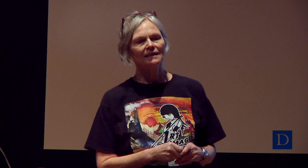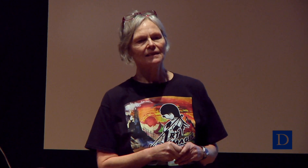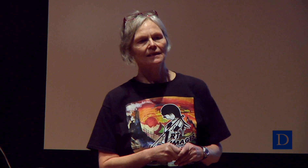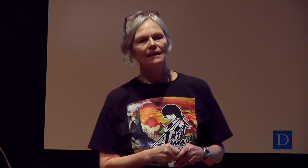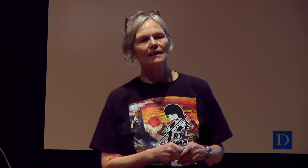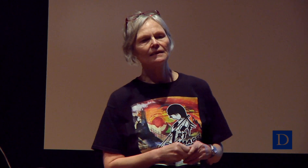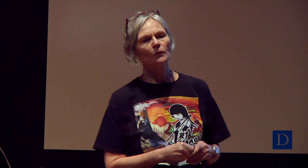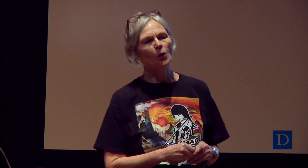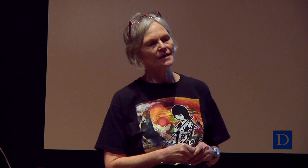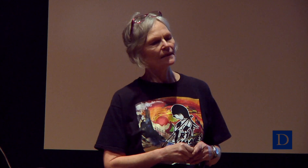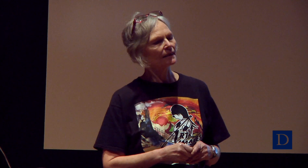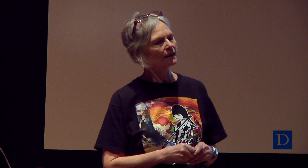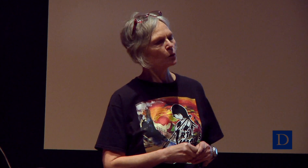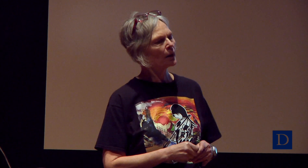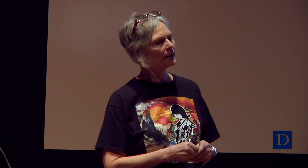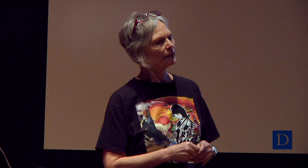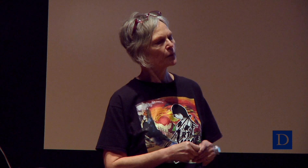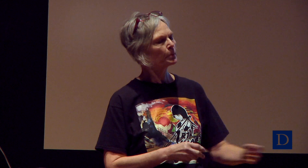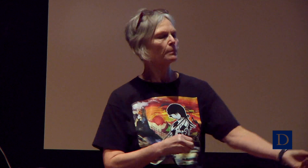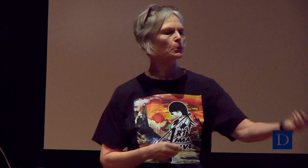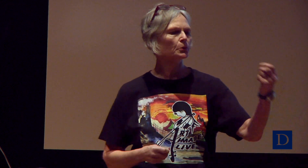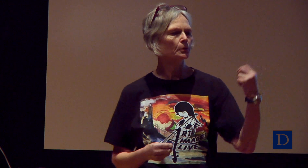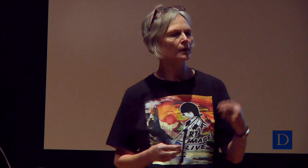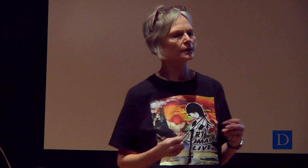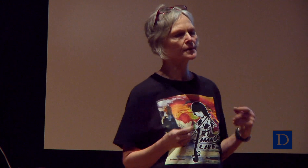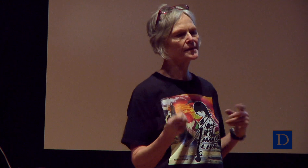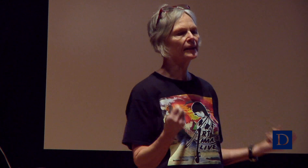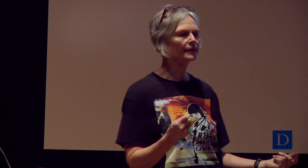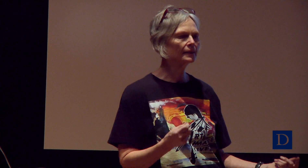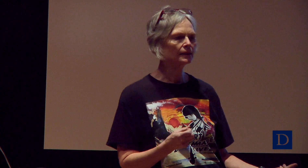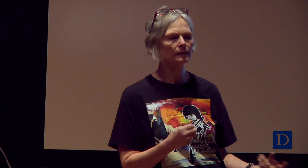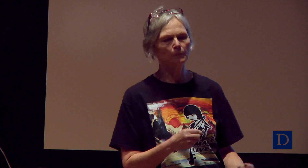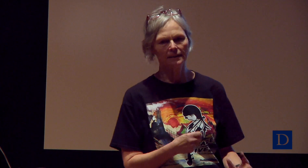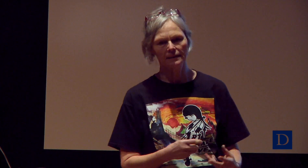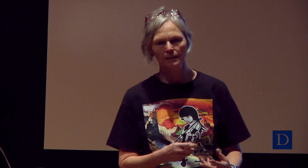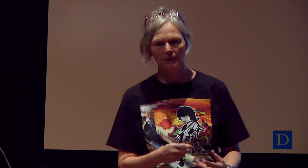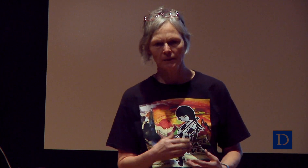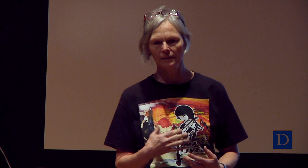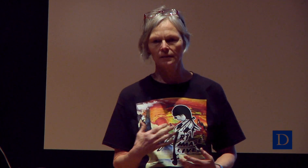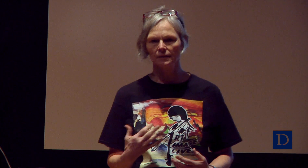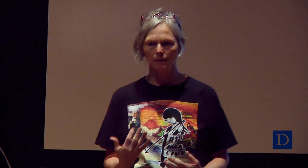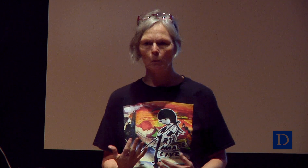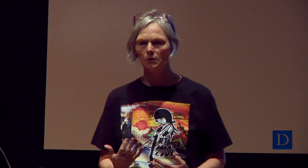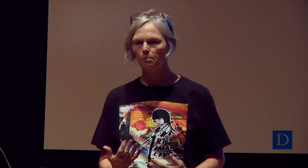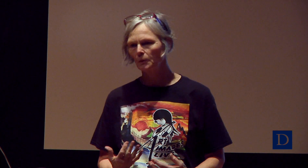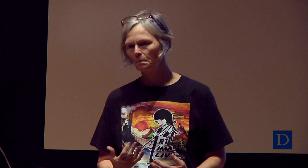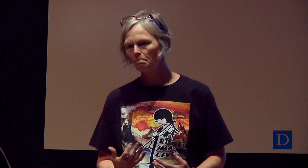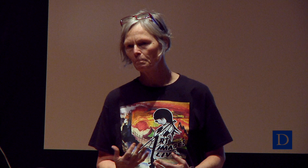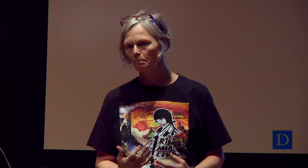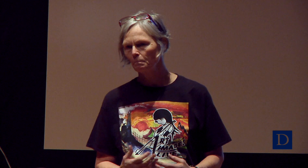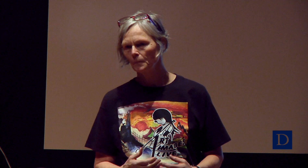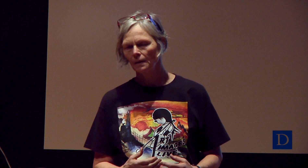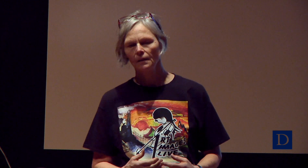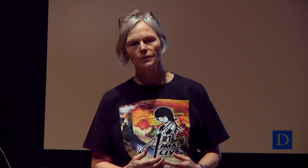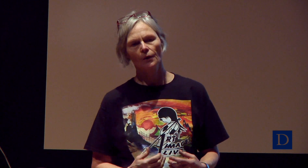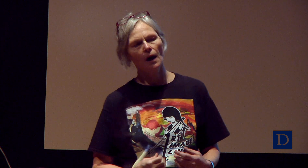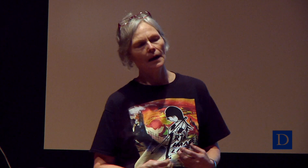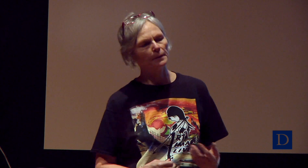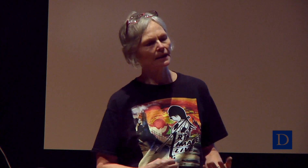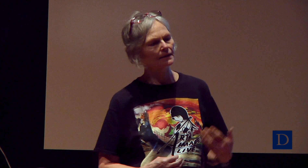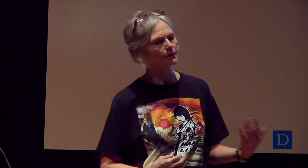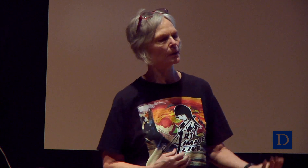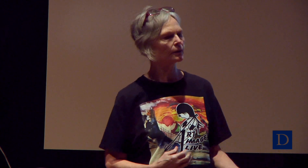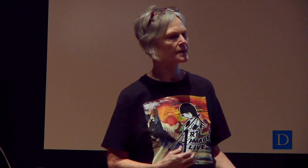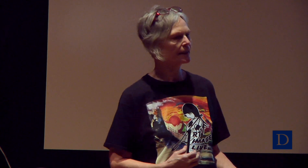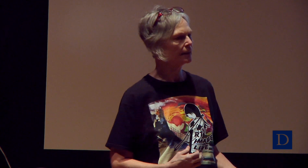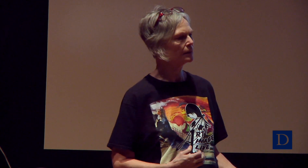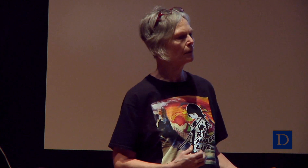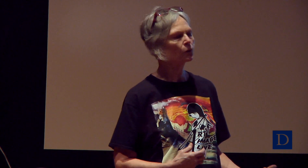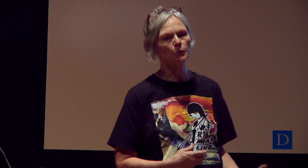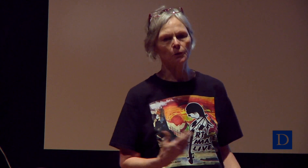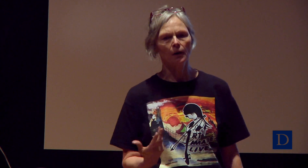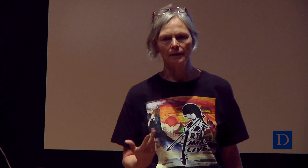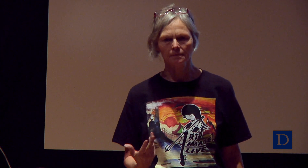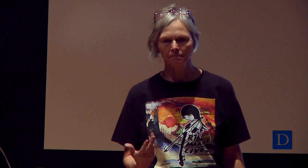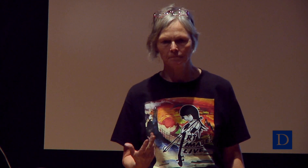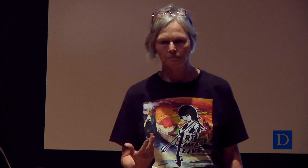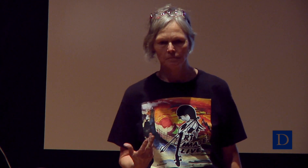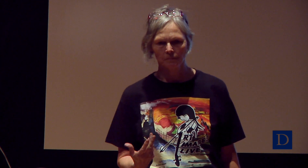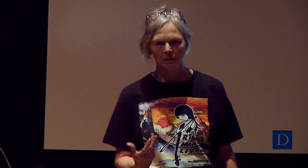It wasn’t a way for people to understand my disabilities, because they’re multiple. So I began to understand through drawing.